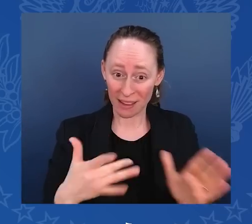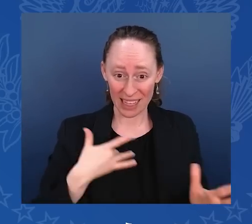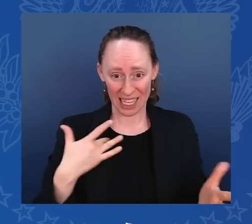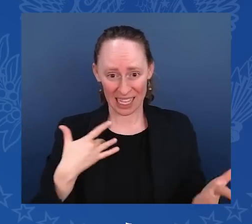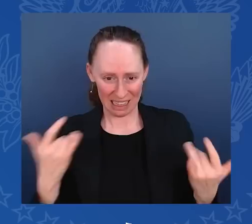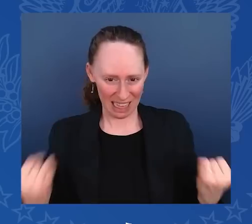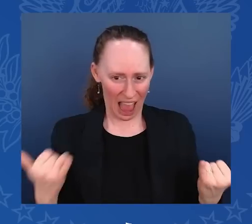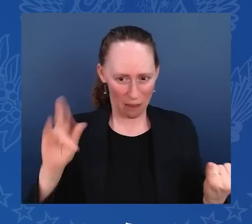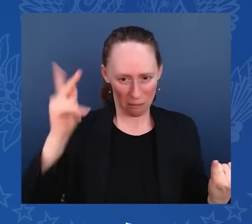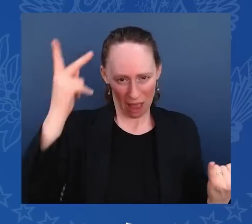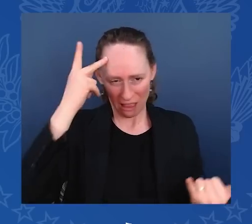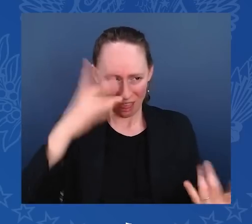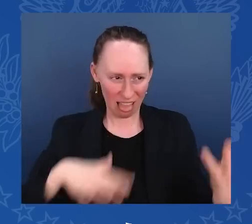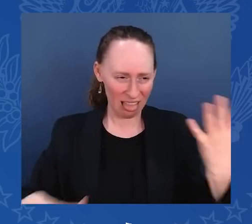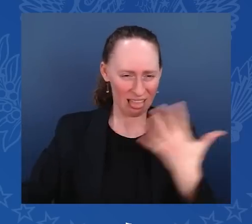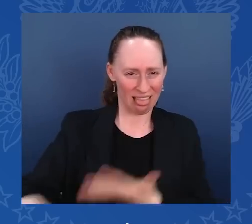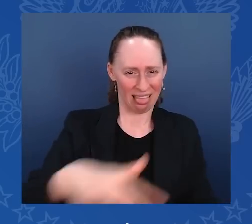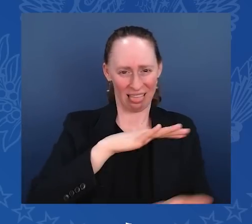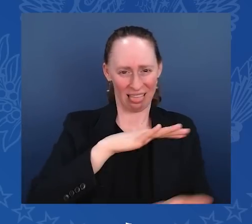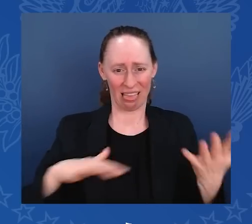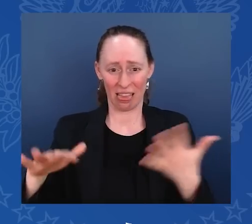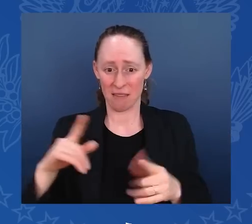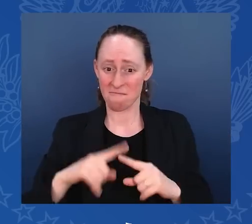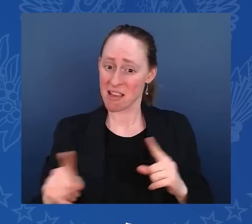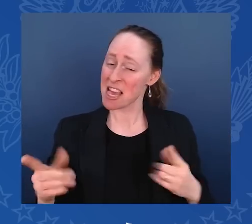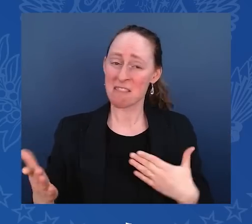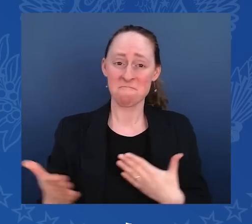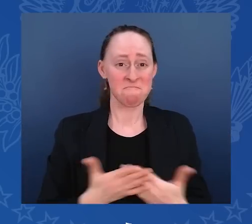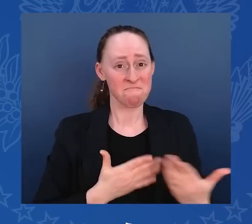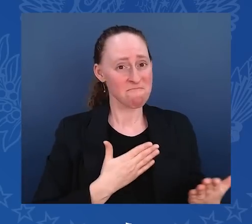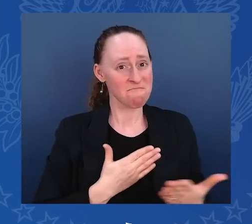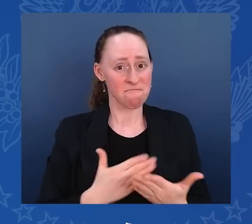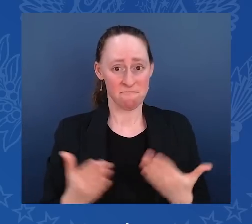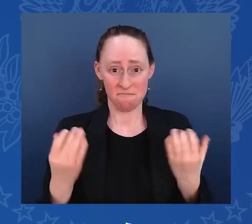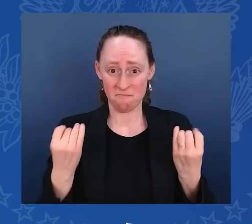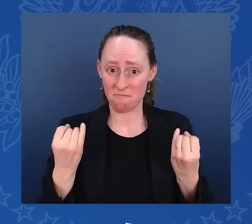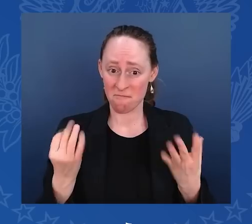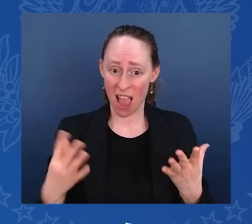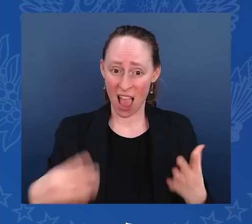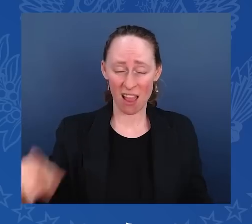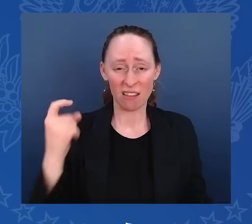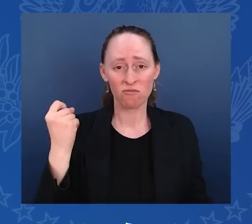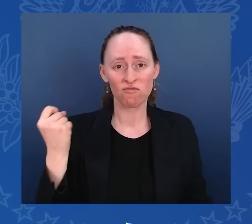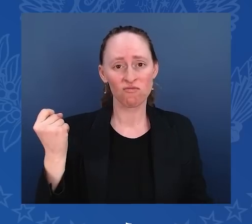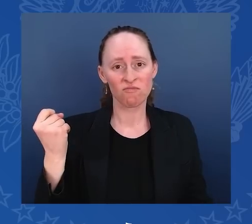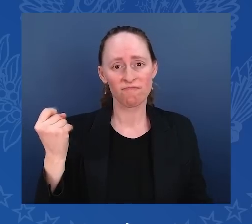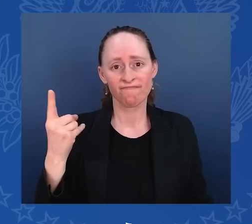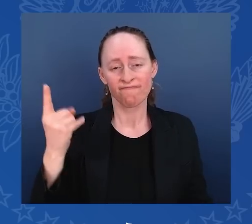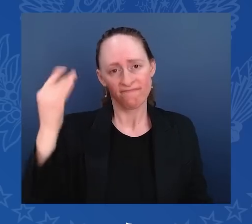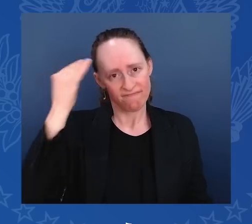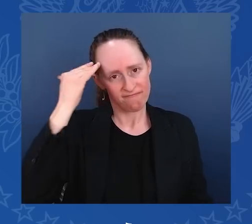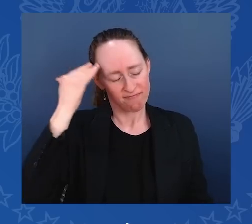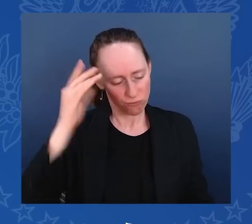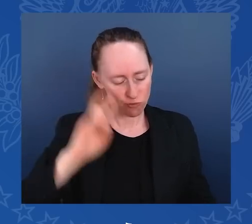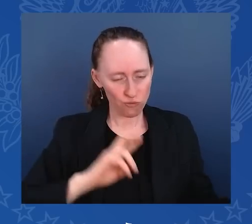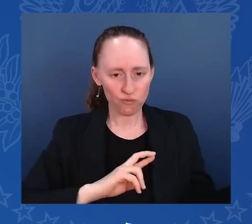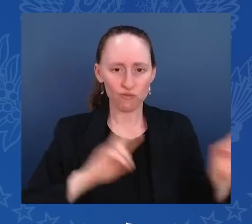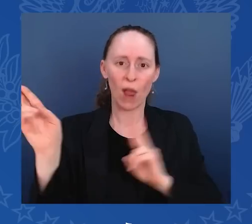that fully would understand and comprehend that. And, folks, I know -- I know they'll continue to uphold our nation's